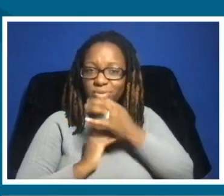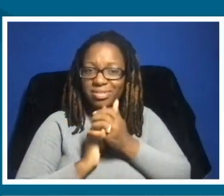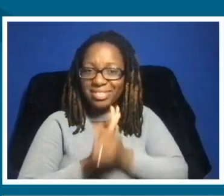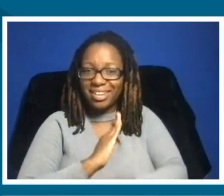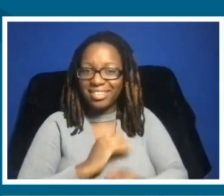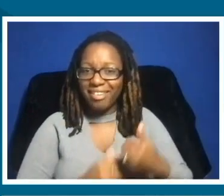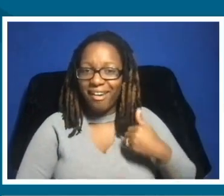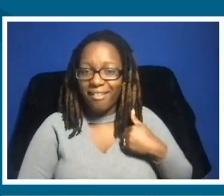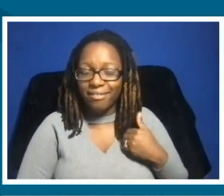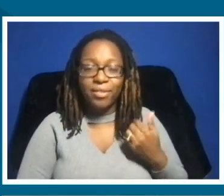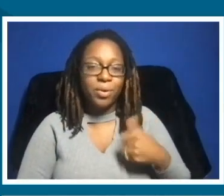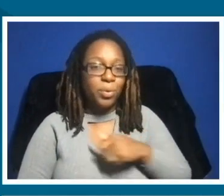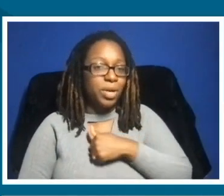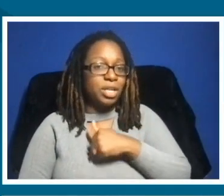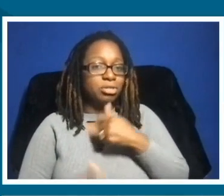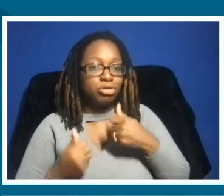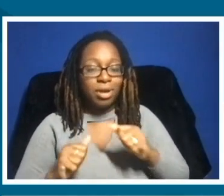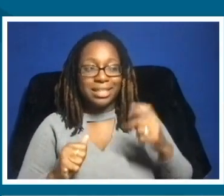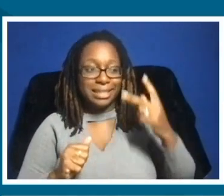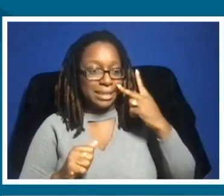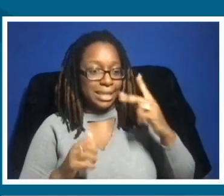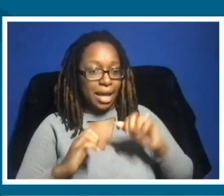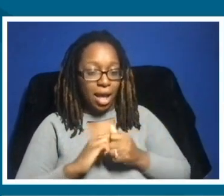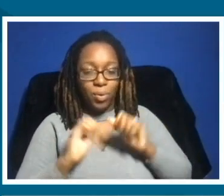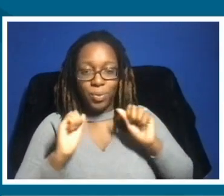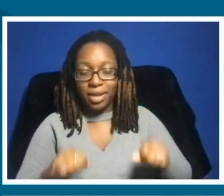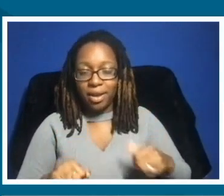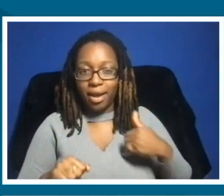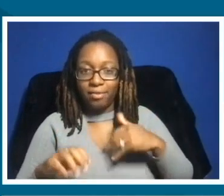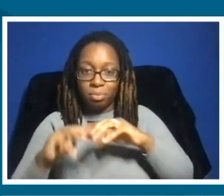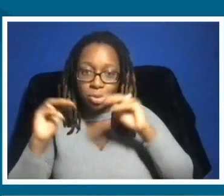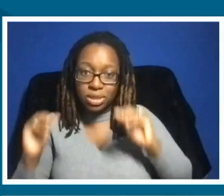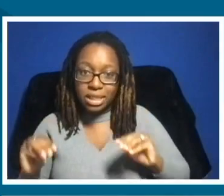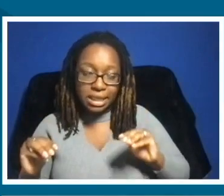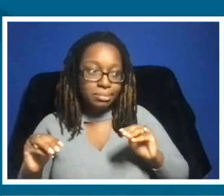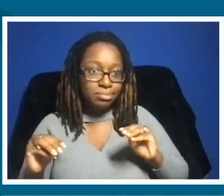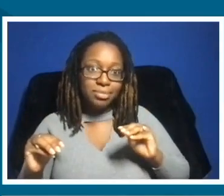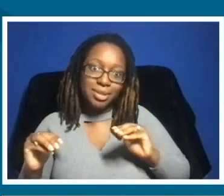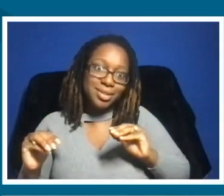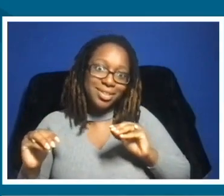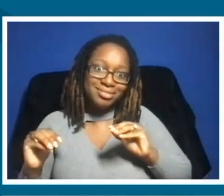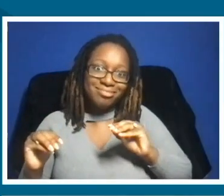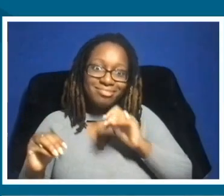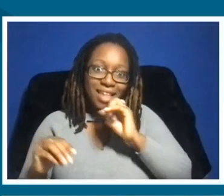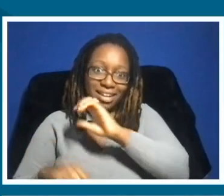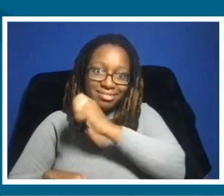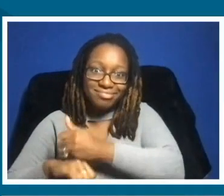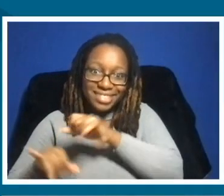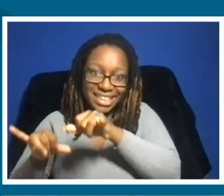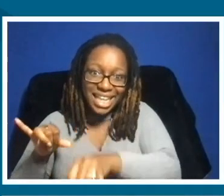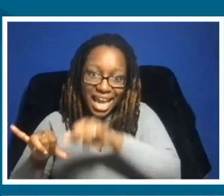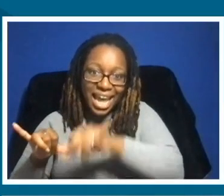trying to find innovative ways to bring the museum to the people